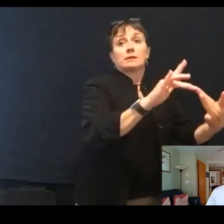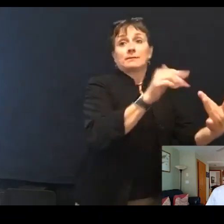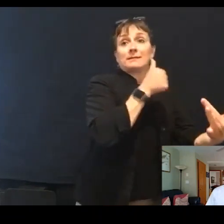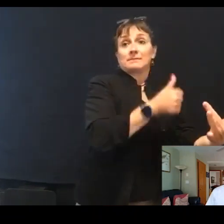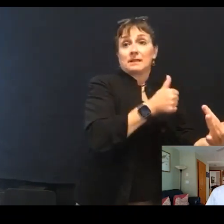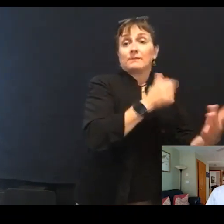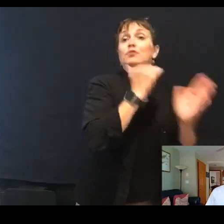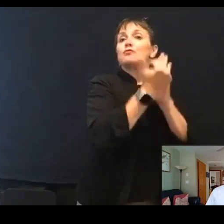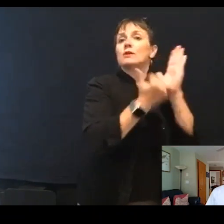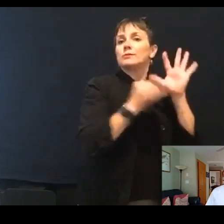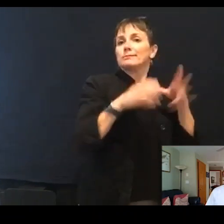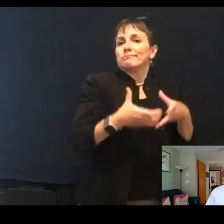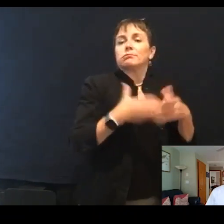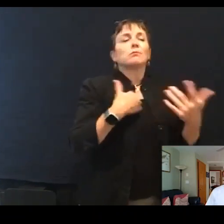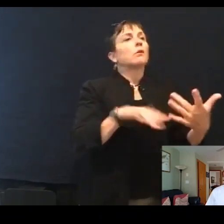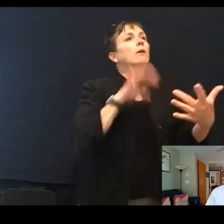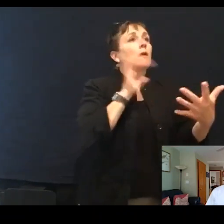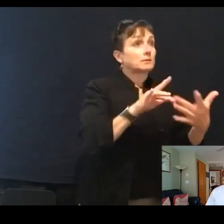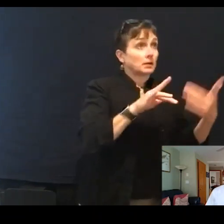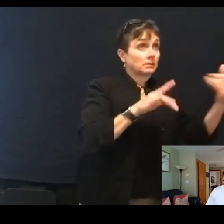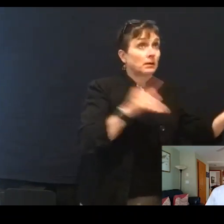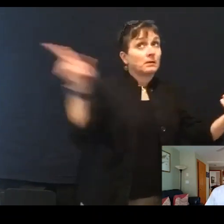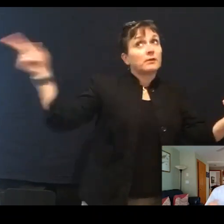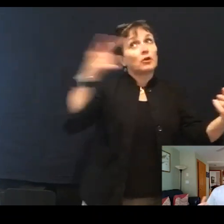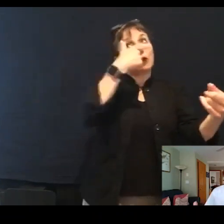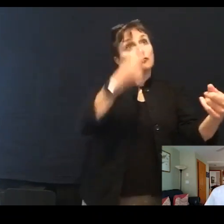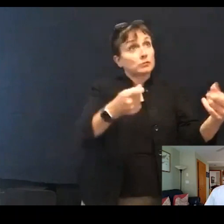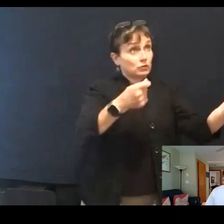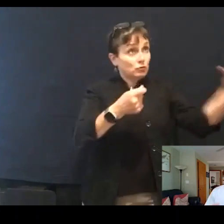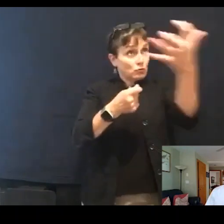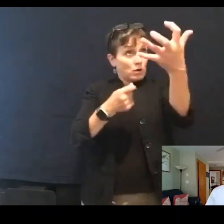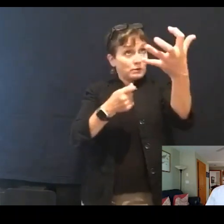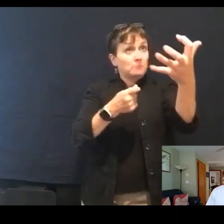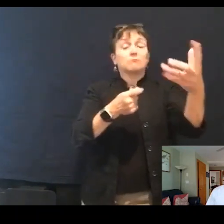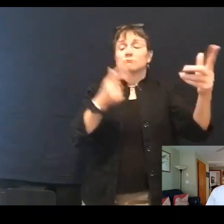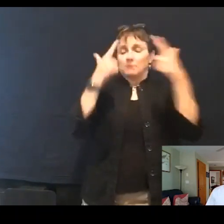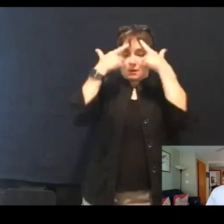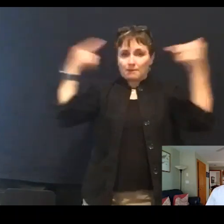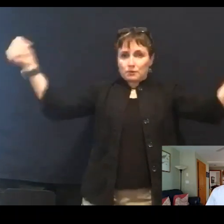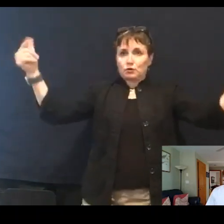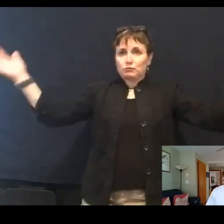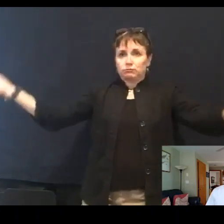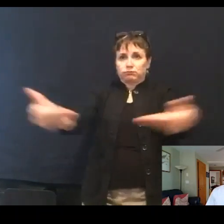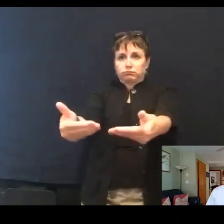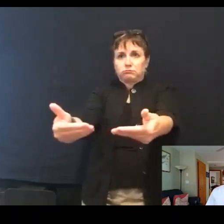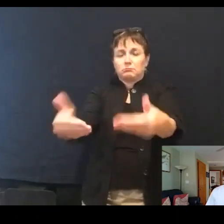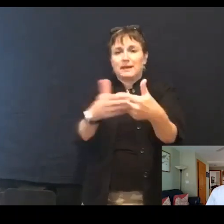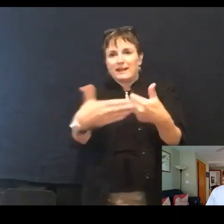and allow the patient to determine whether they want to contact the person interested in them or not.